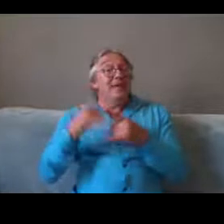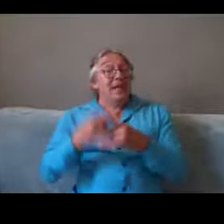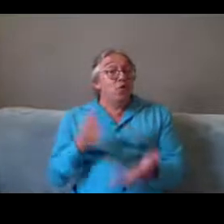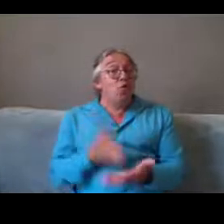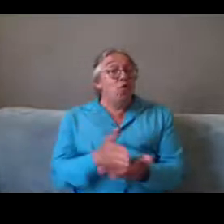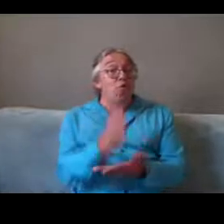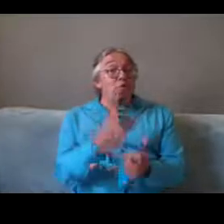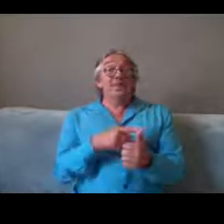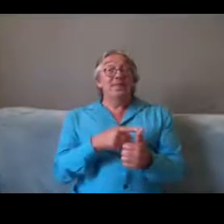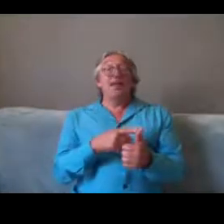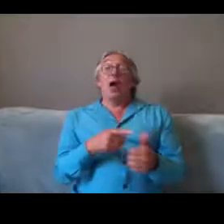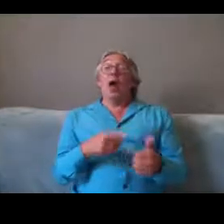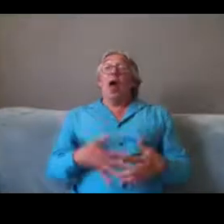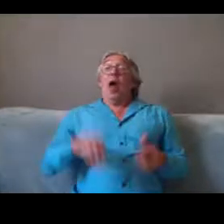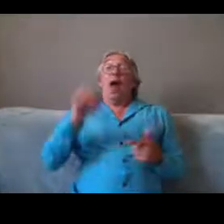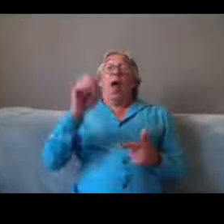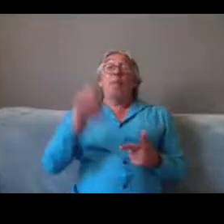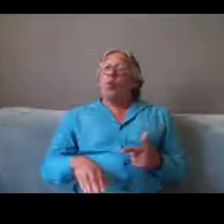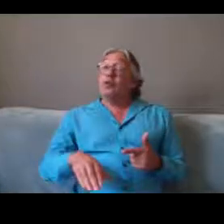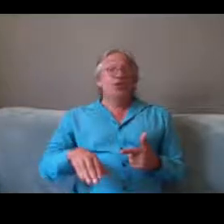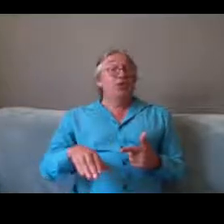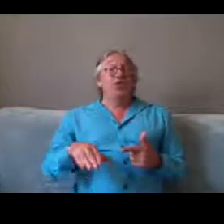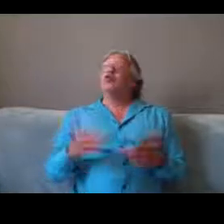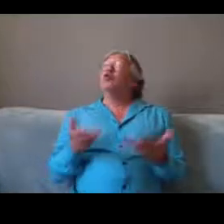Virginia, she was one of the participants